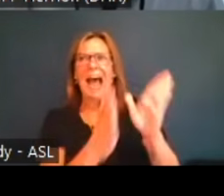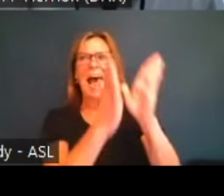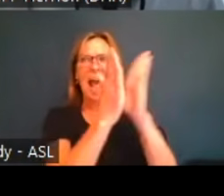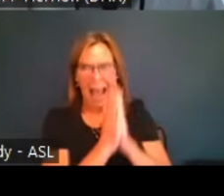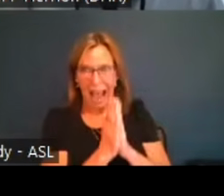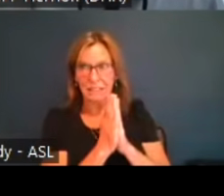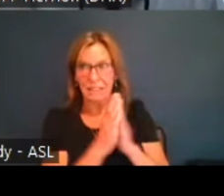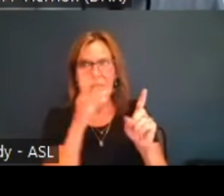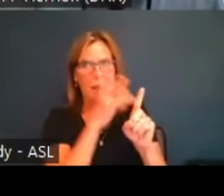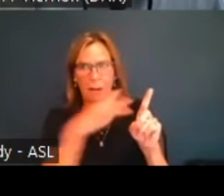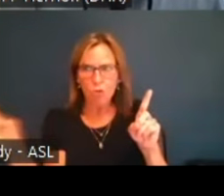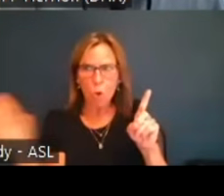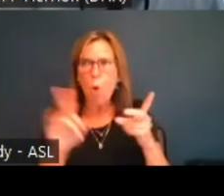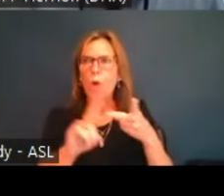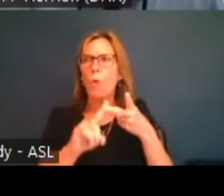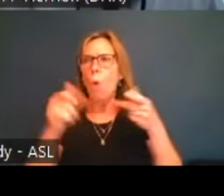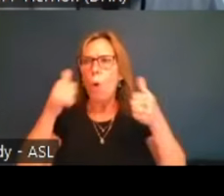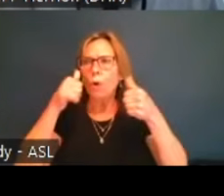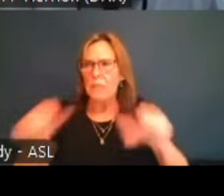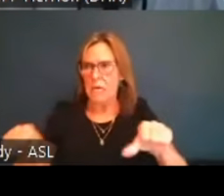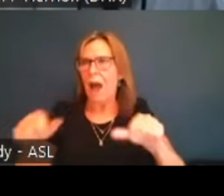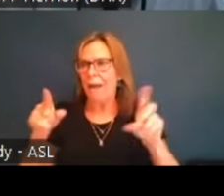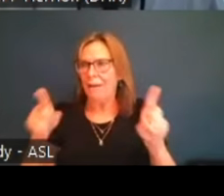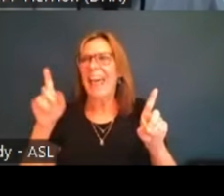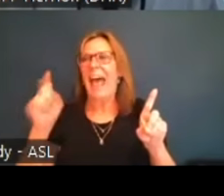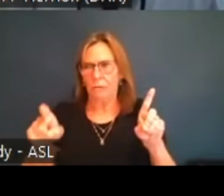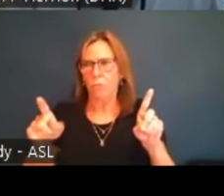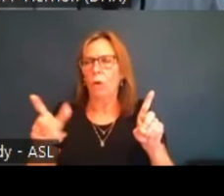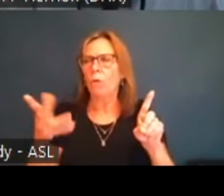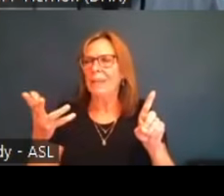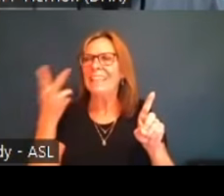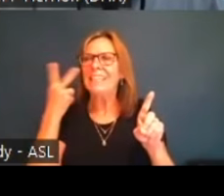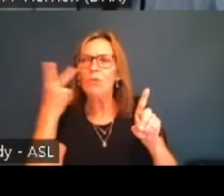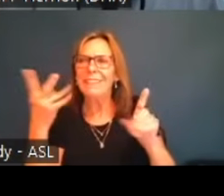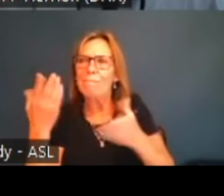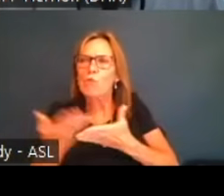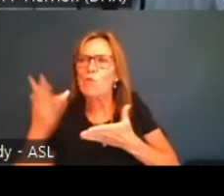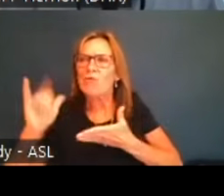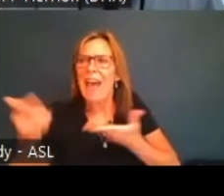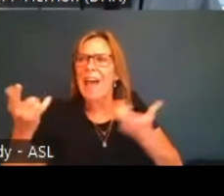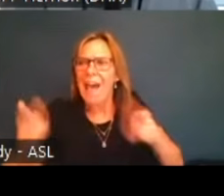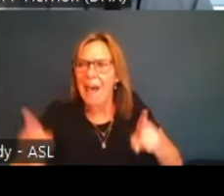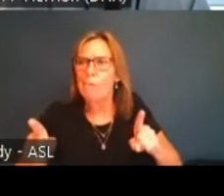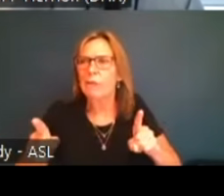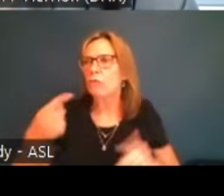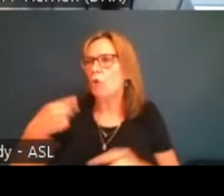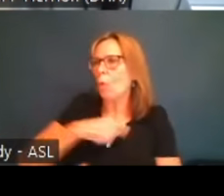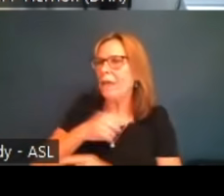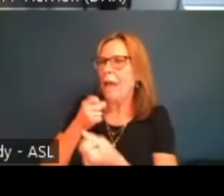included in public accommodation? » JOHN HERRION: Sure, So if the vending machine is in a